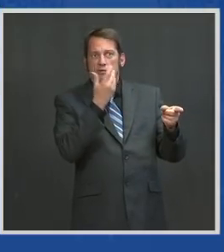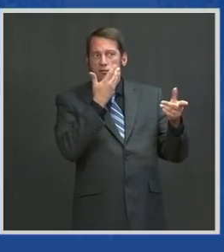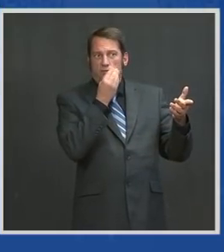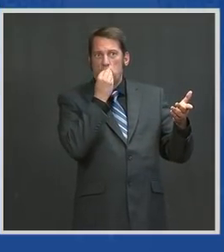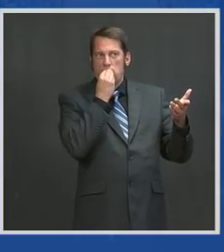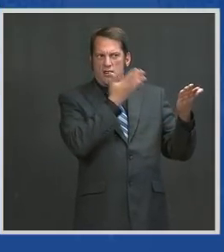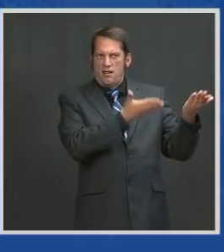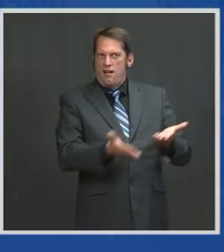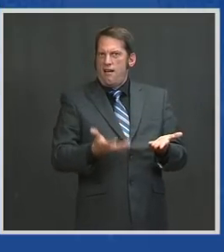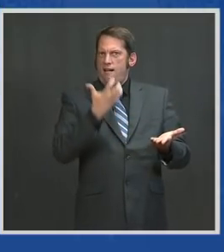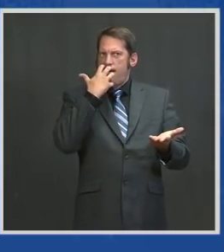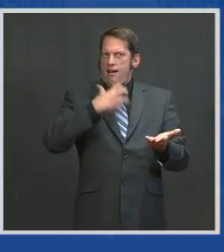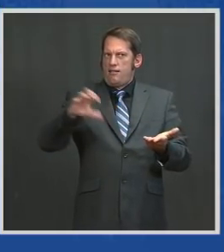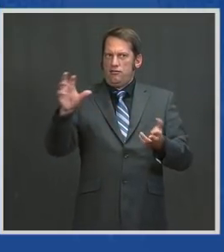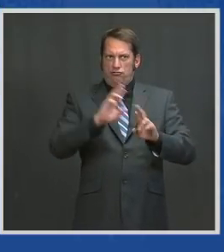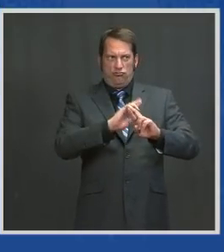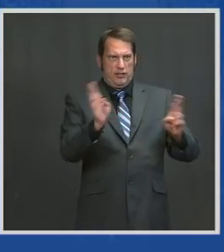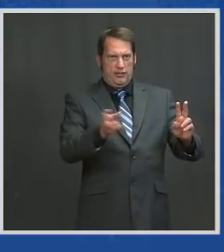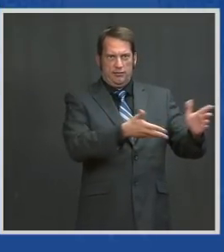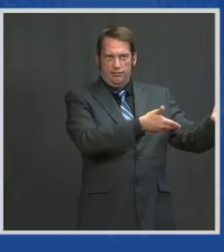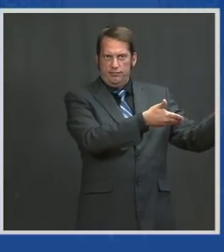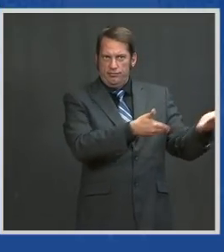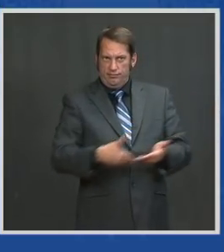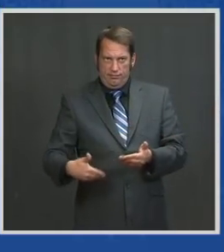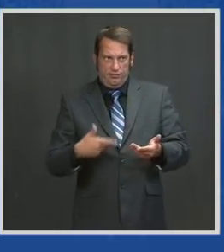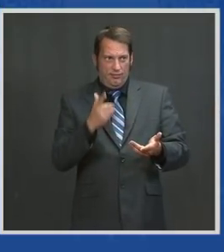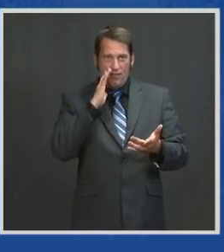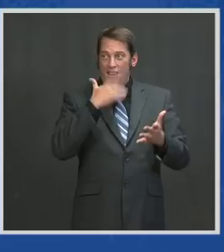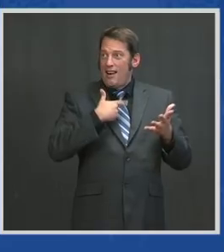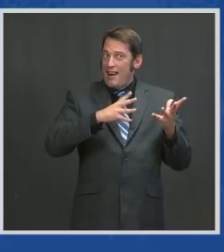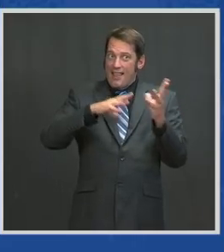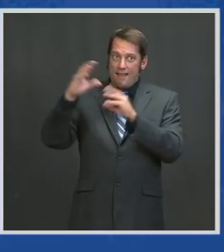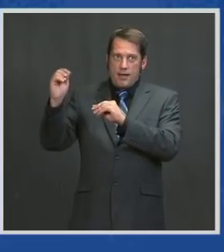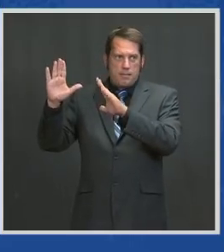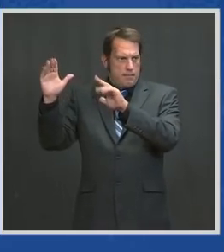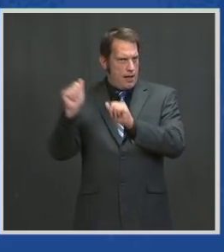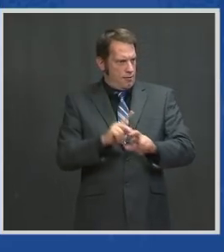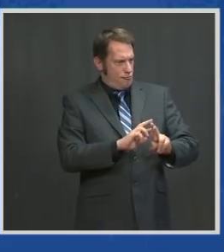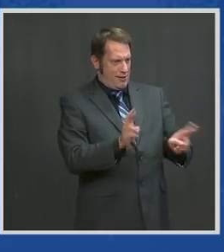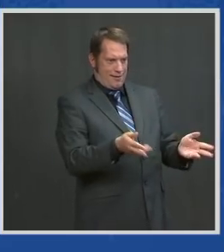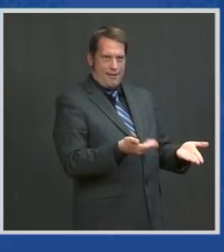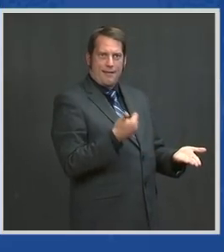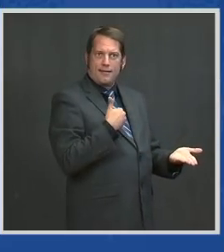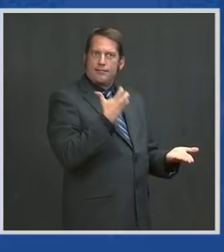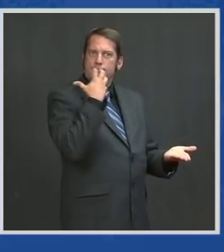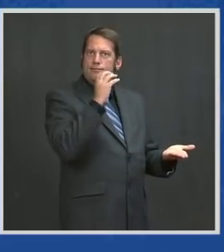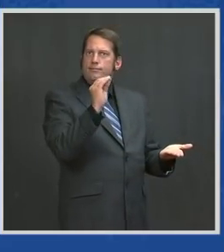waiting in the cell phone lot at Heathrow. For far too many of us, it's hiding in plain sight